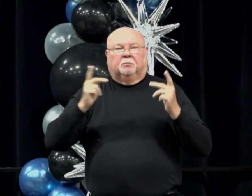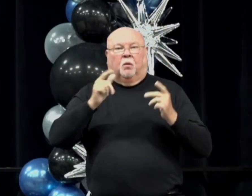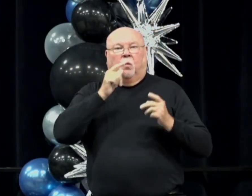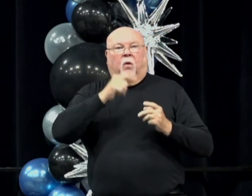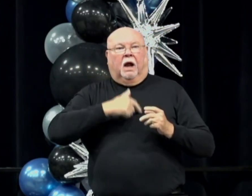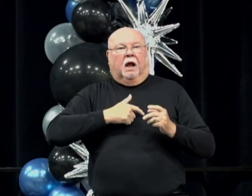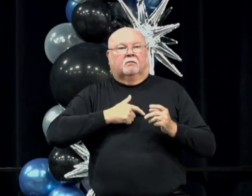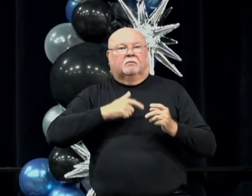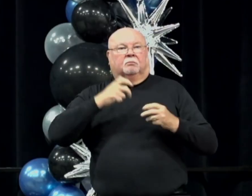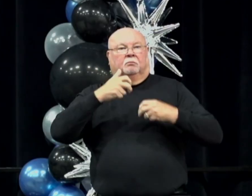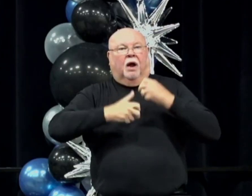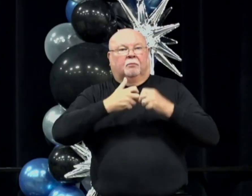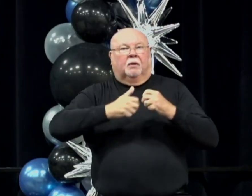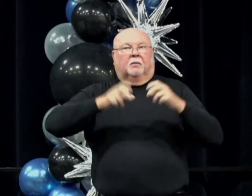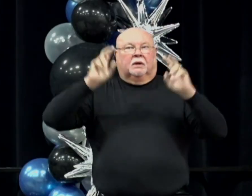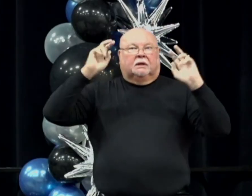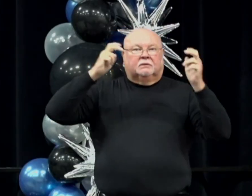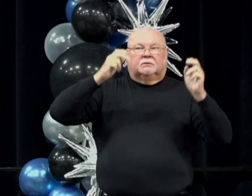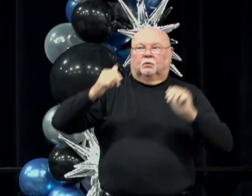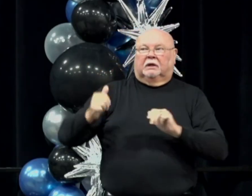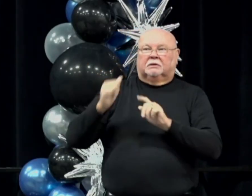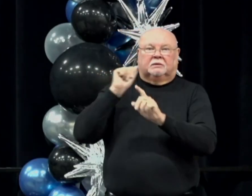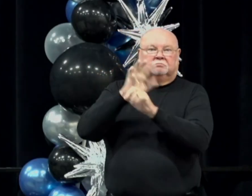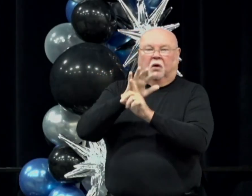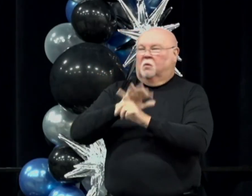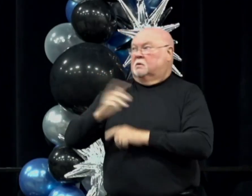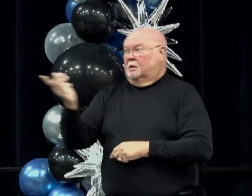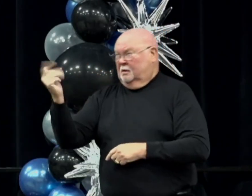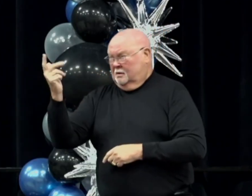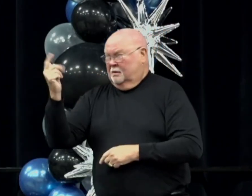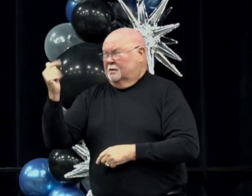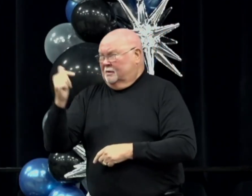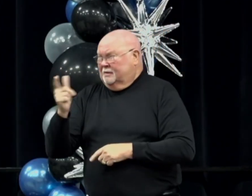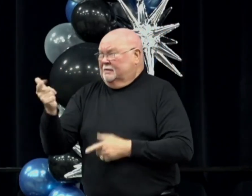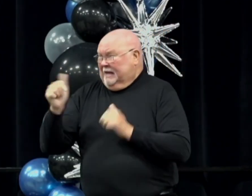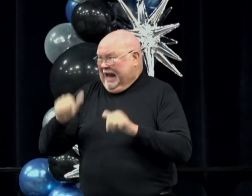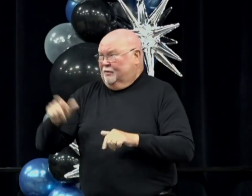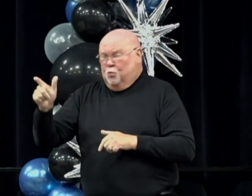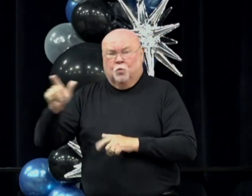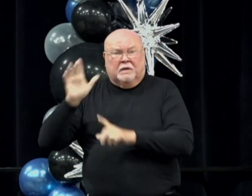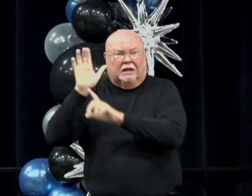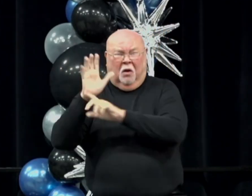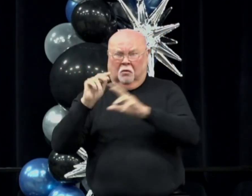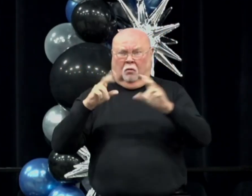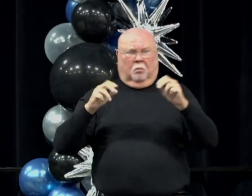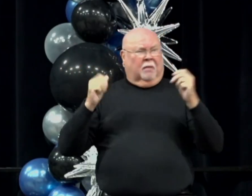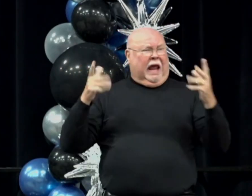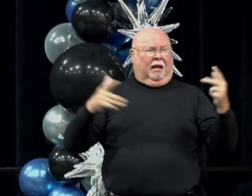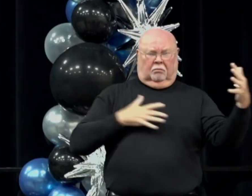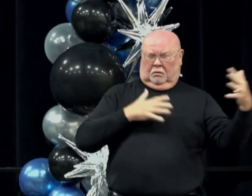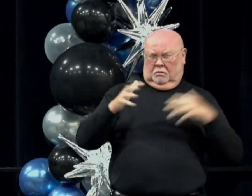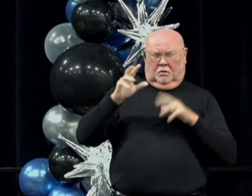I would find someone with lived experience on that topic and bring them to testify.